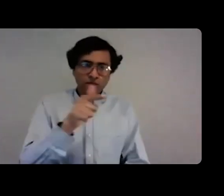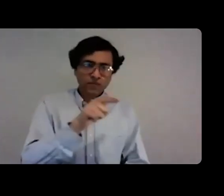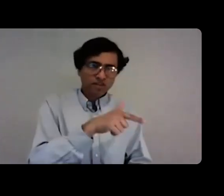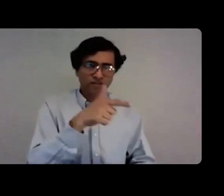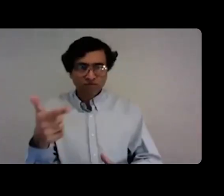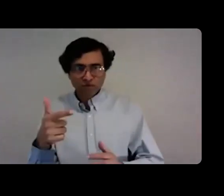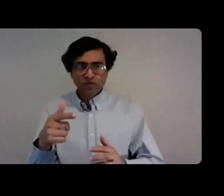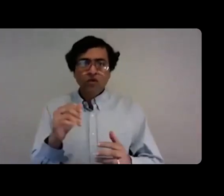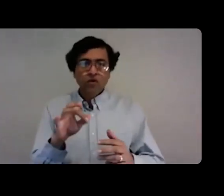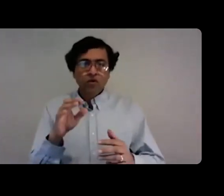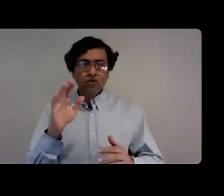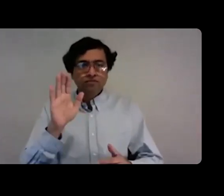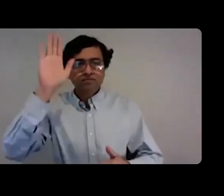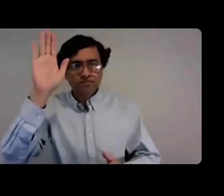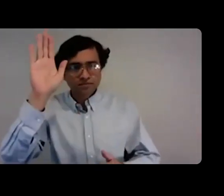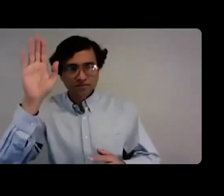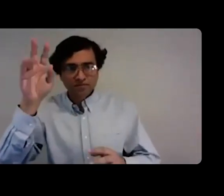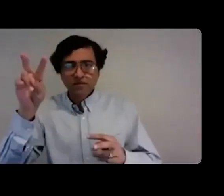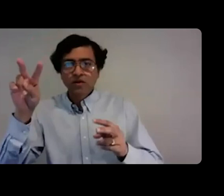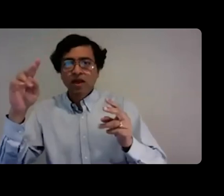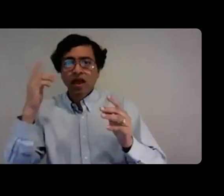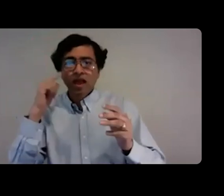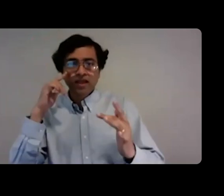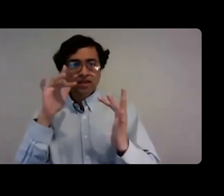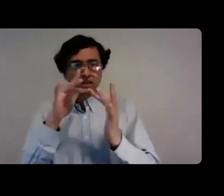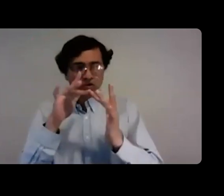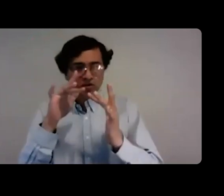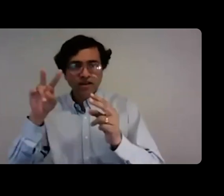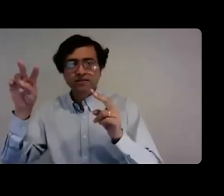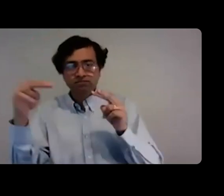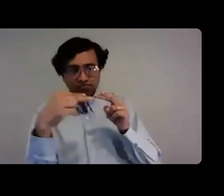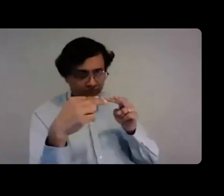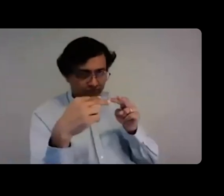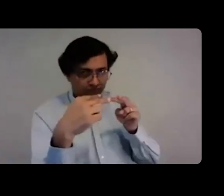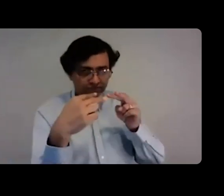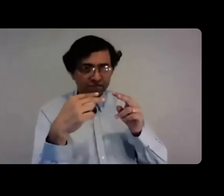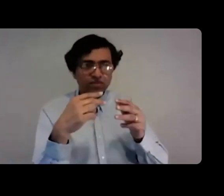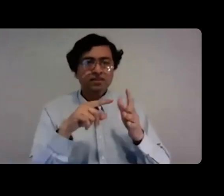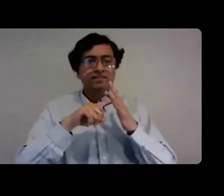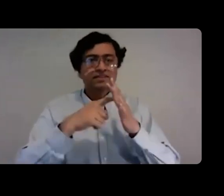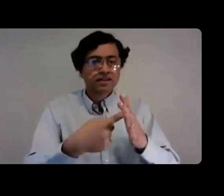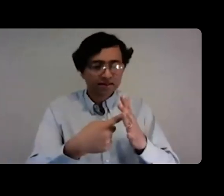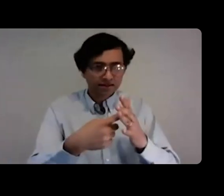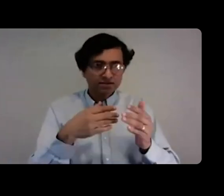orients to that person and they raise their hand to be recognized and wait until they